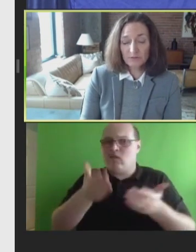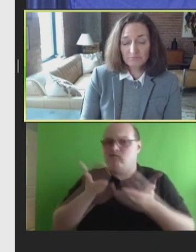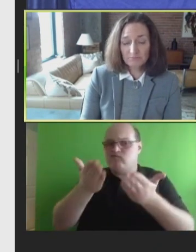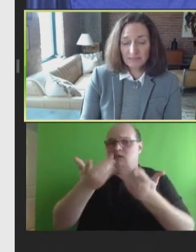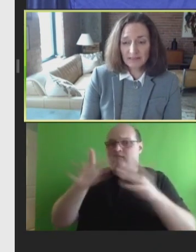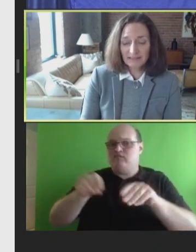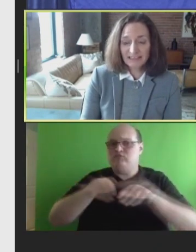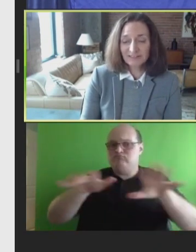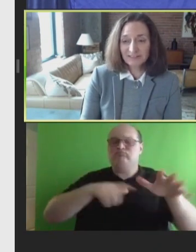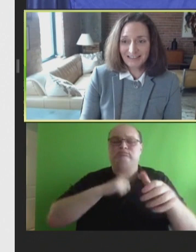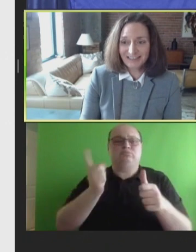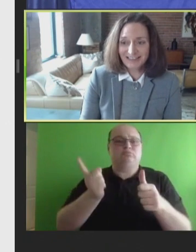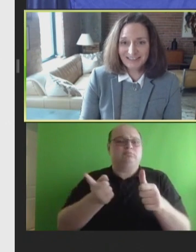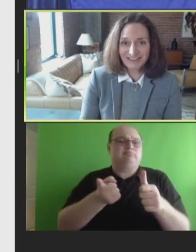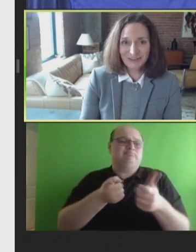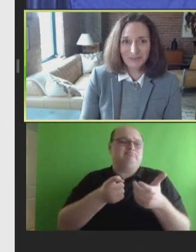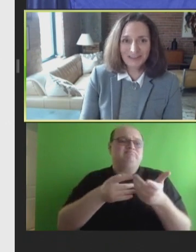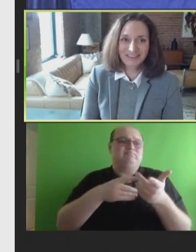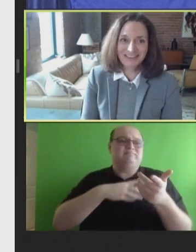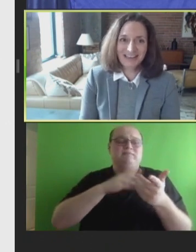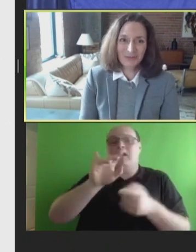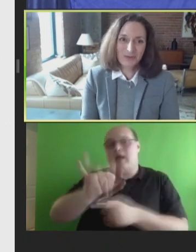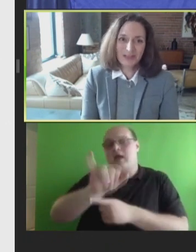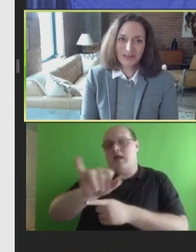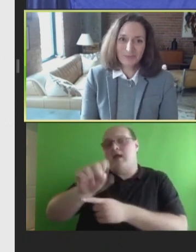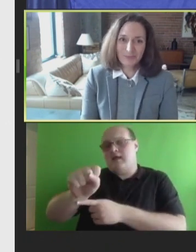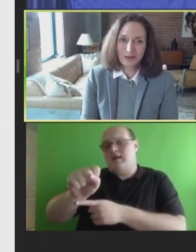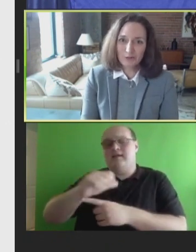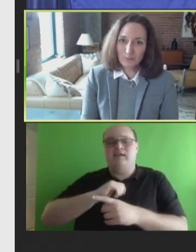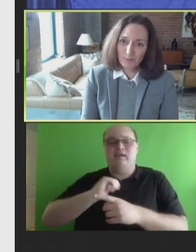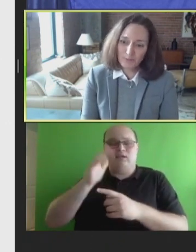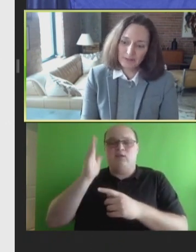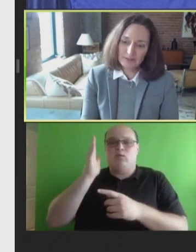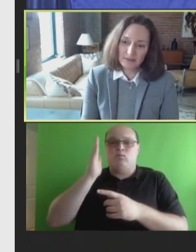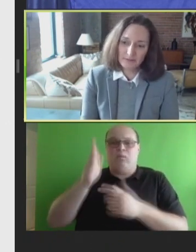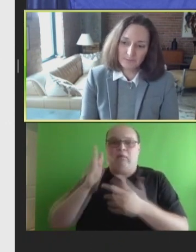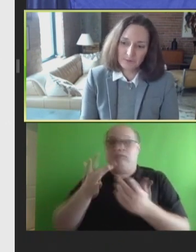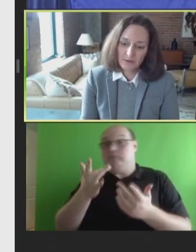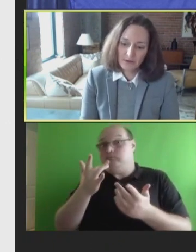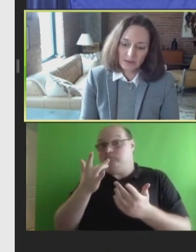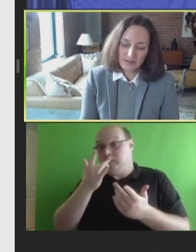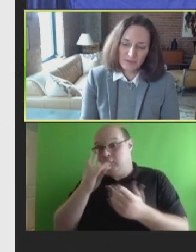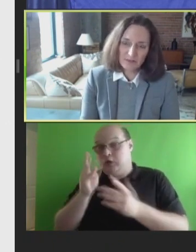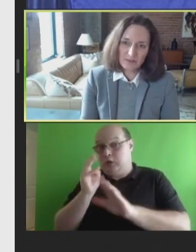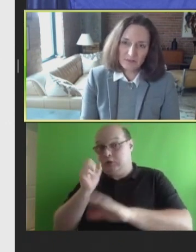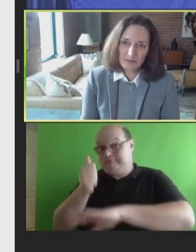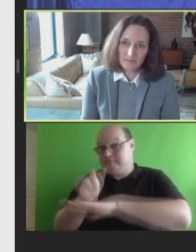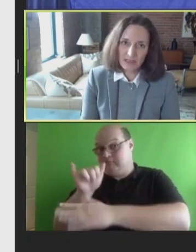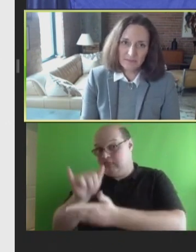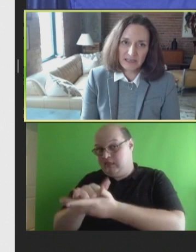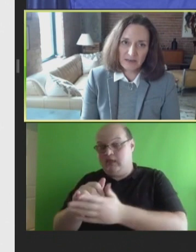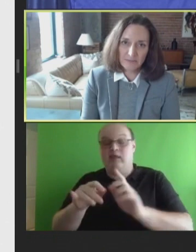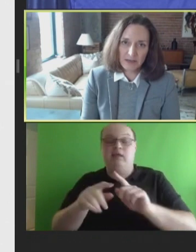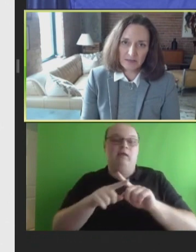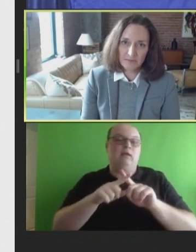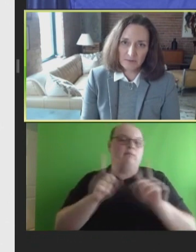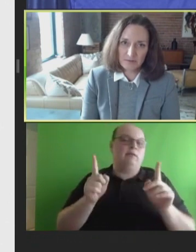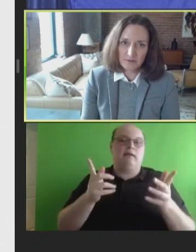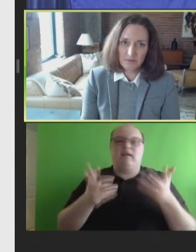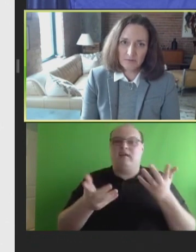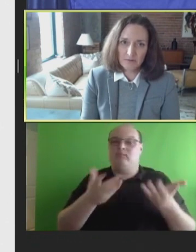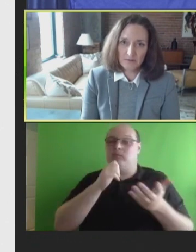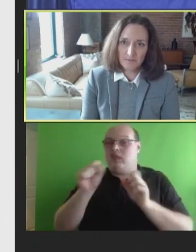We would -- yes. IIS, that would be preferable, but as mentioned that may not be possible. So,